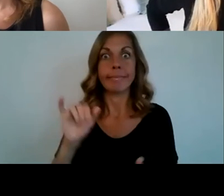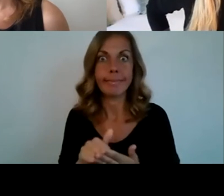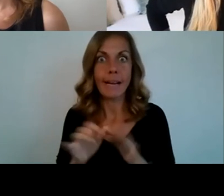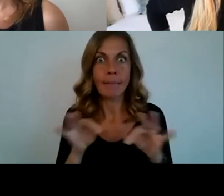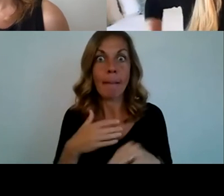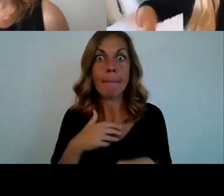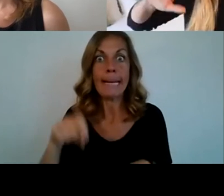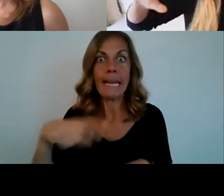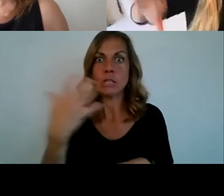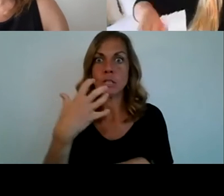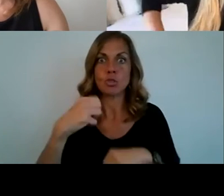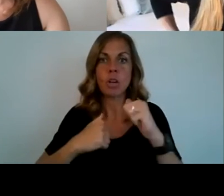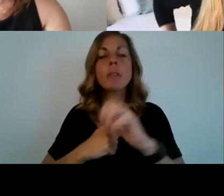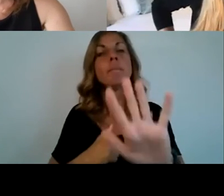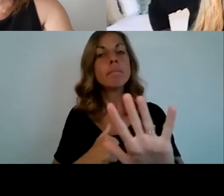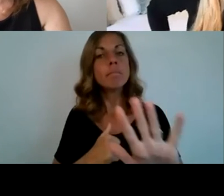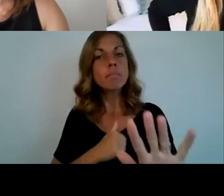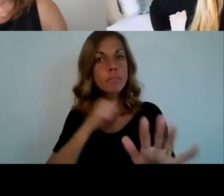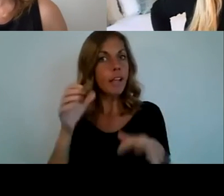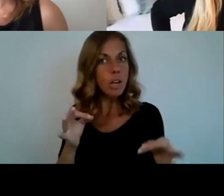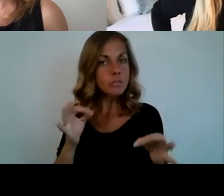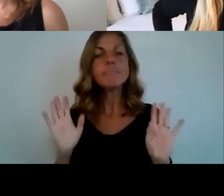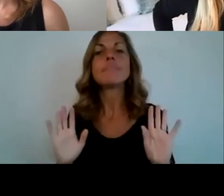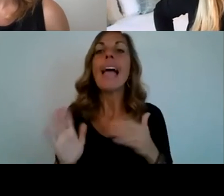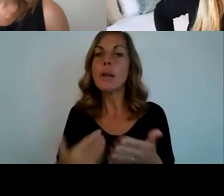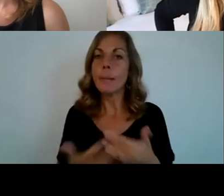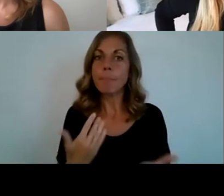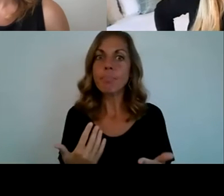structure. Not that we should judge that. But more importantly, I used to be a first